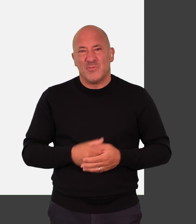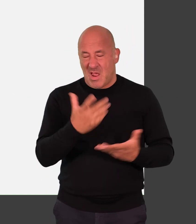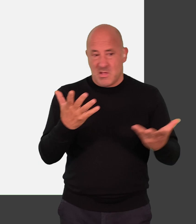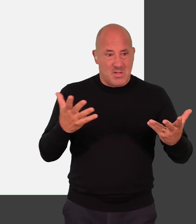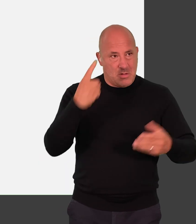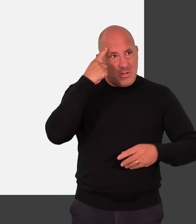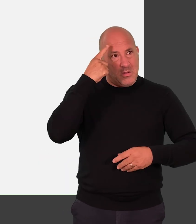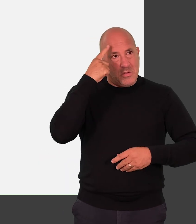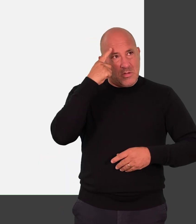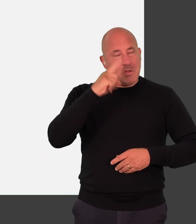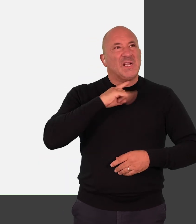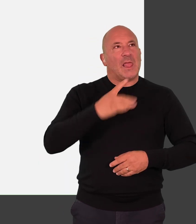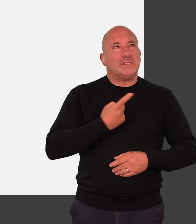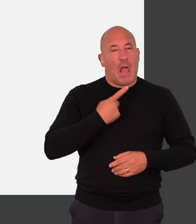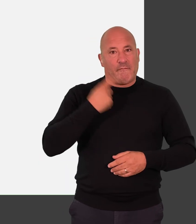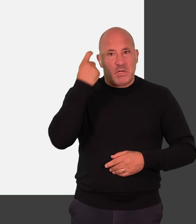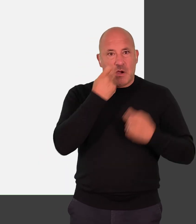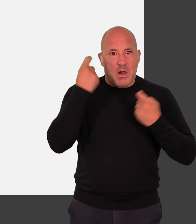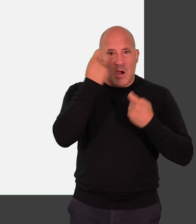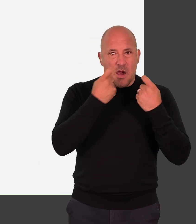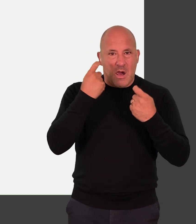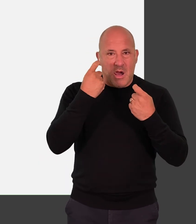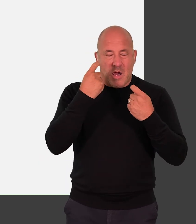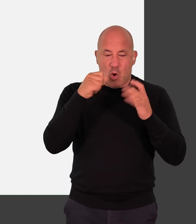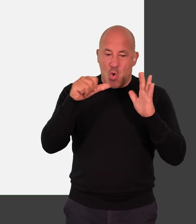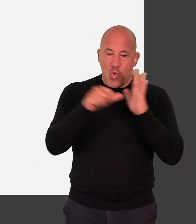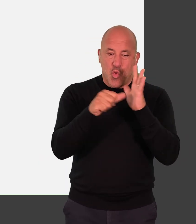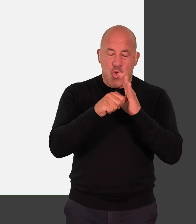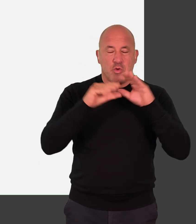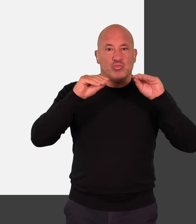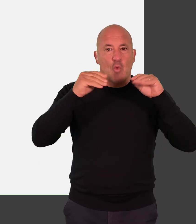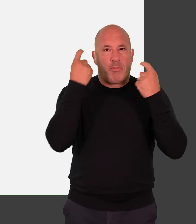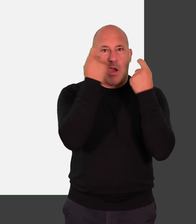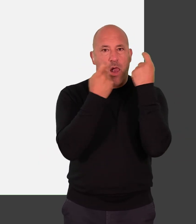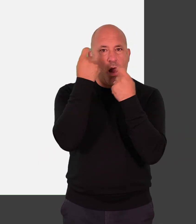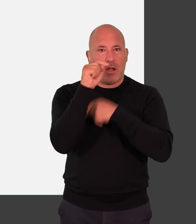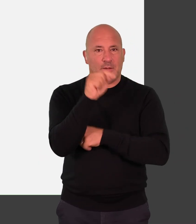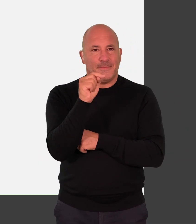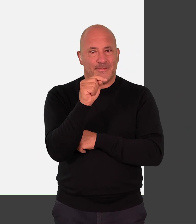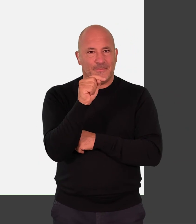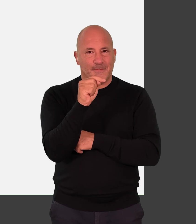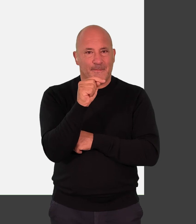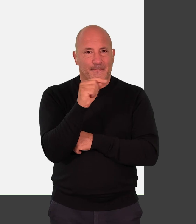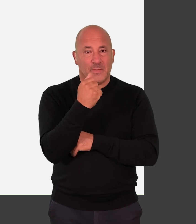When suicide is the up front option, it can be very difficult to see past it.